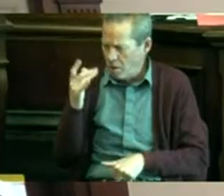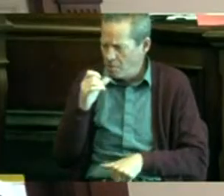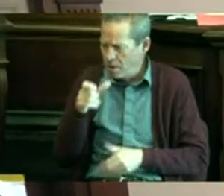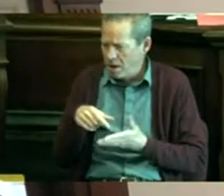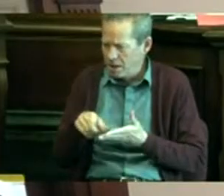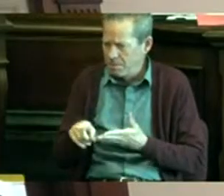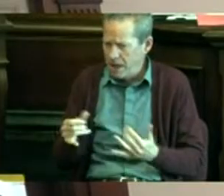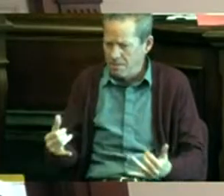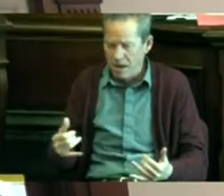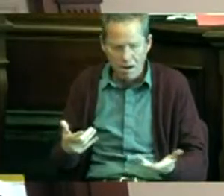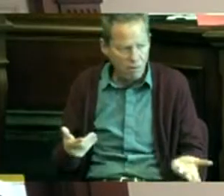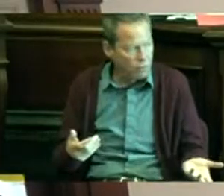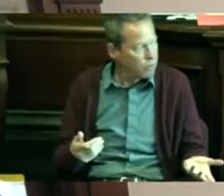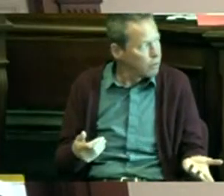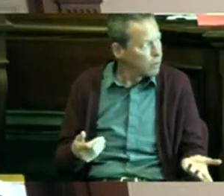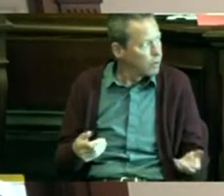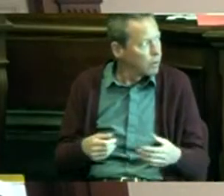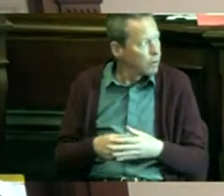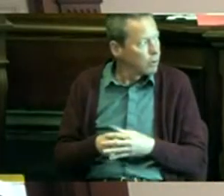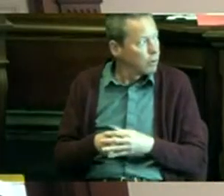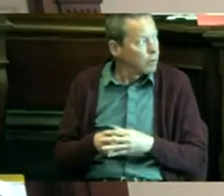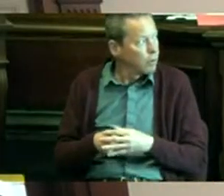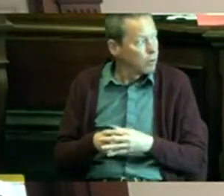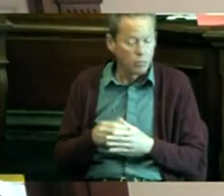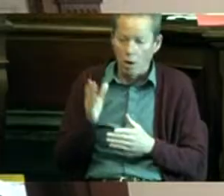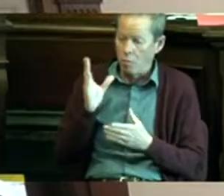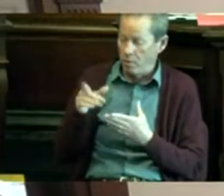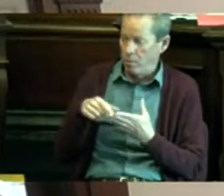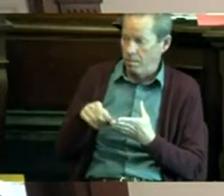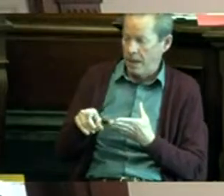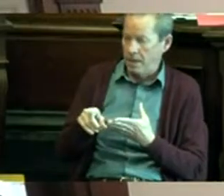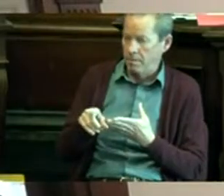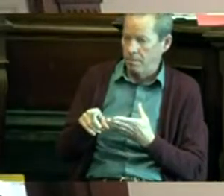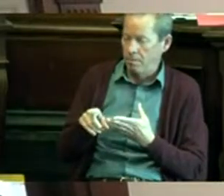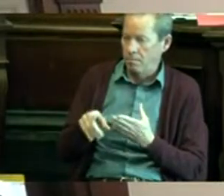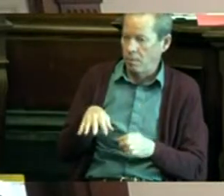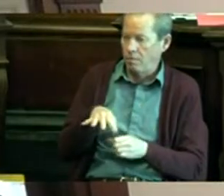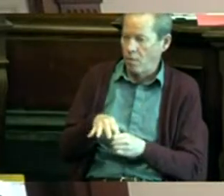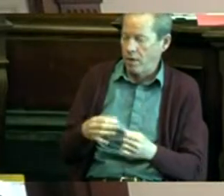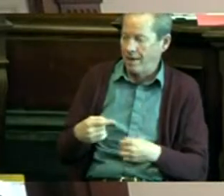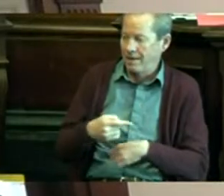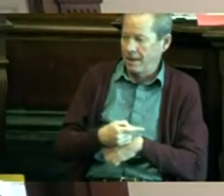funds that we currently owe them for work that's been completed,